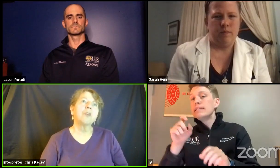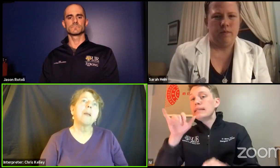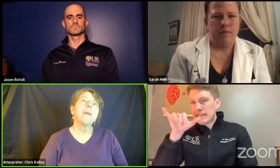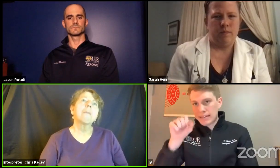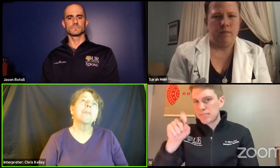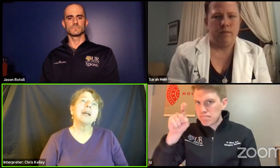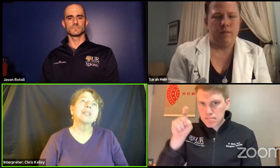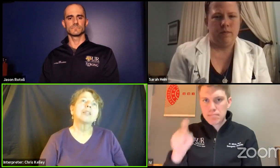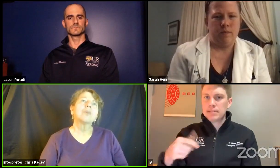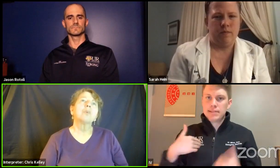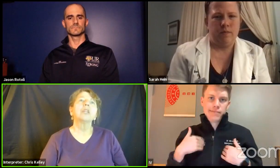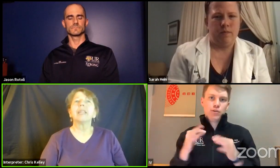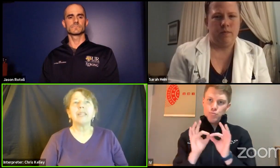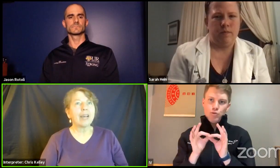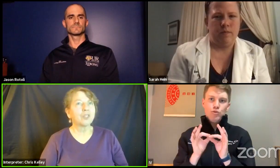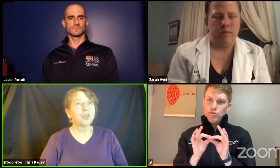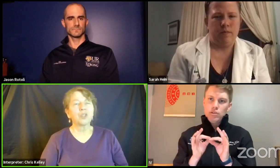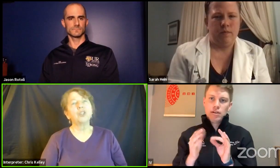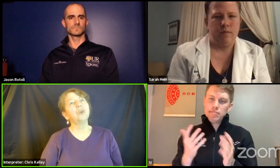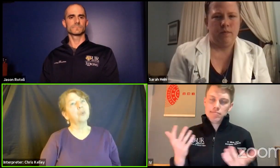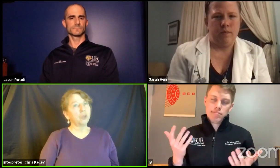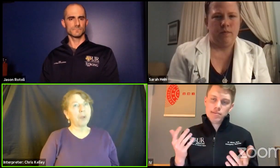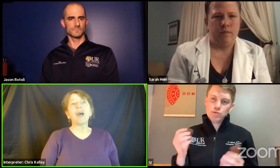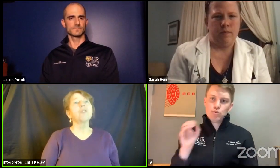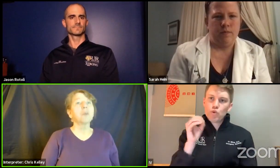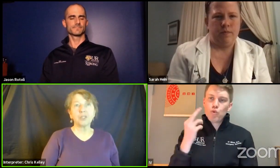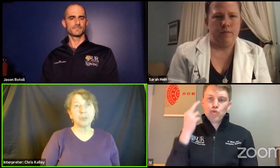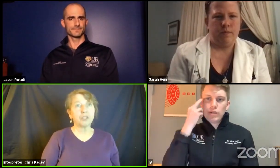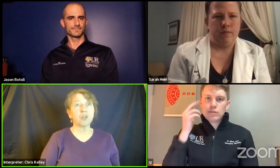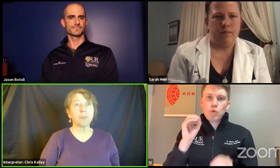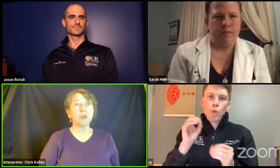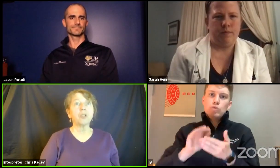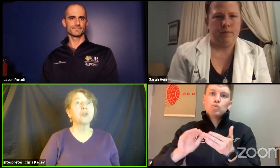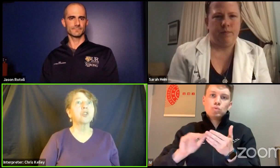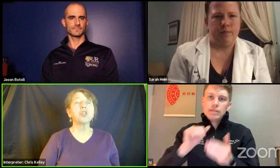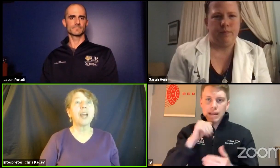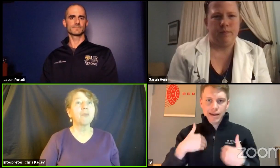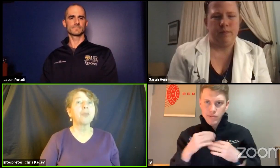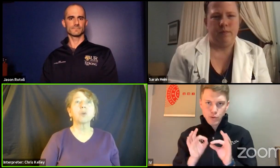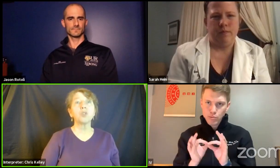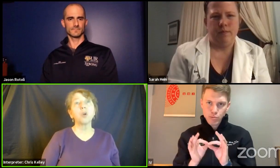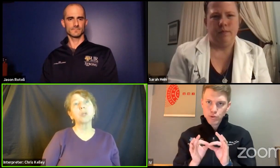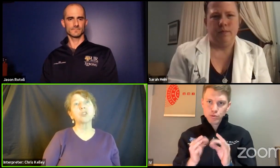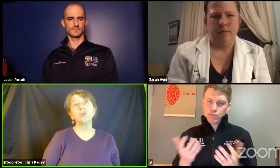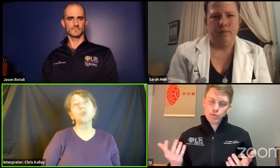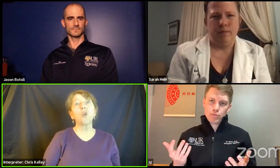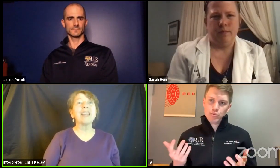United States, they don't have the experience that University of Rochester